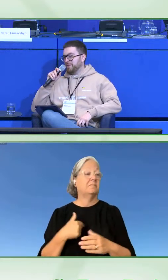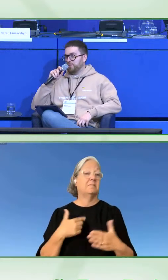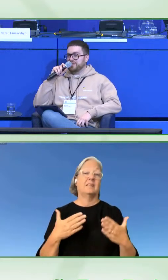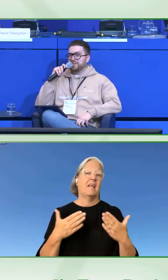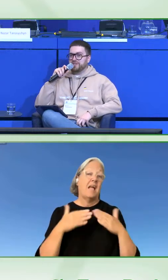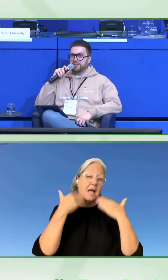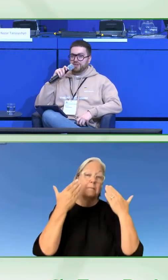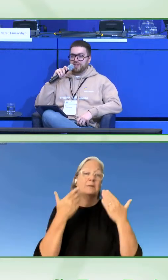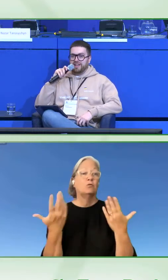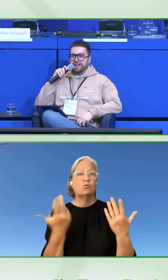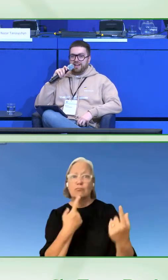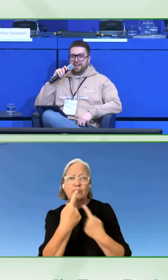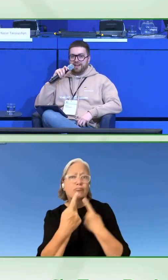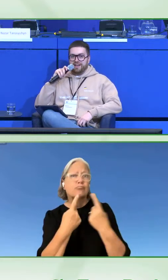be an analytical system.